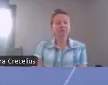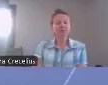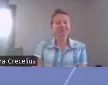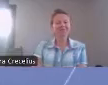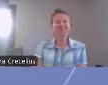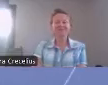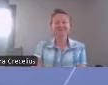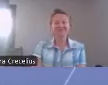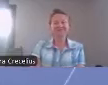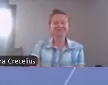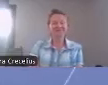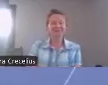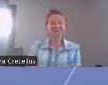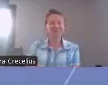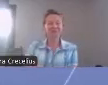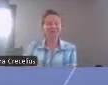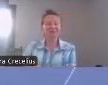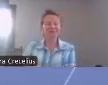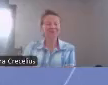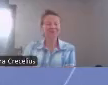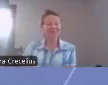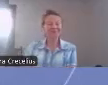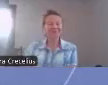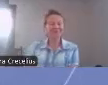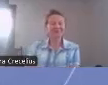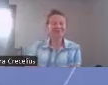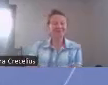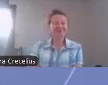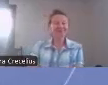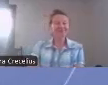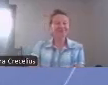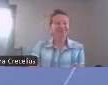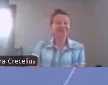you would want to add to that definition? I would just